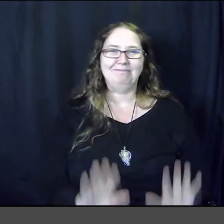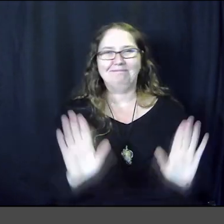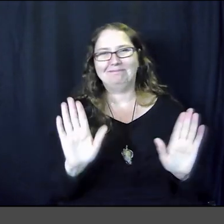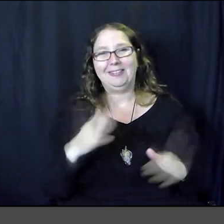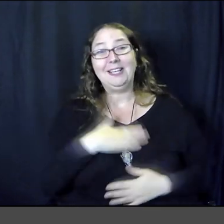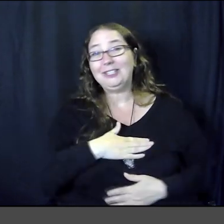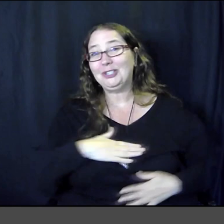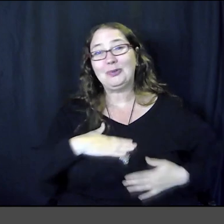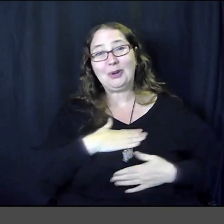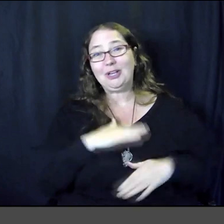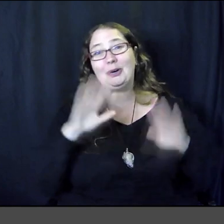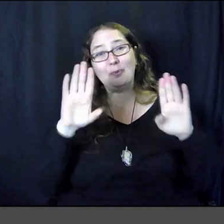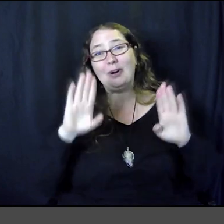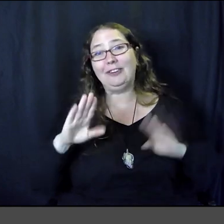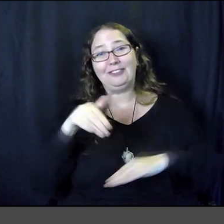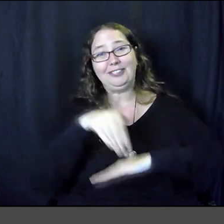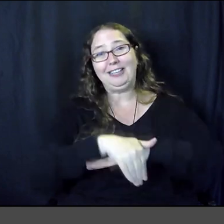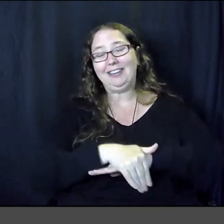THANK YOU ALL. THANK YOU.